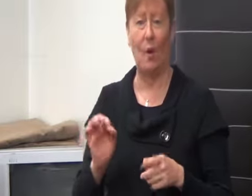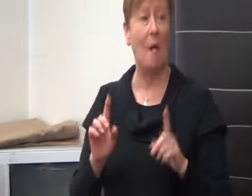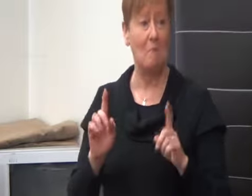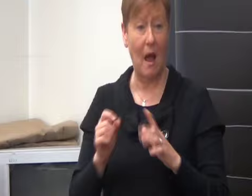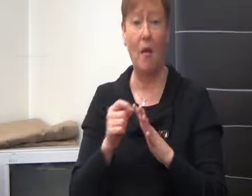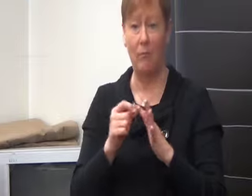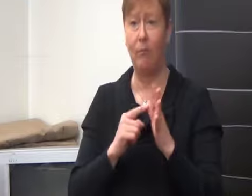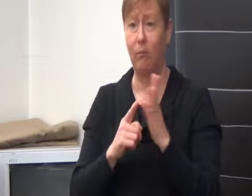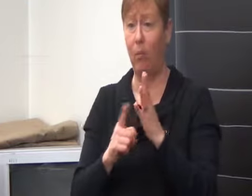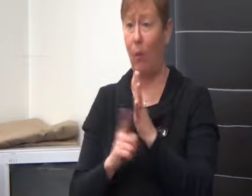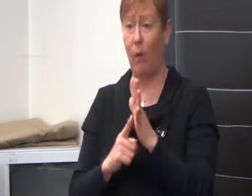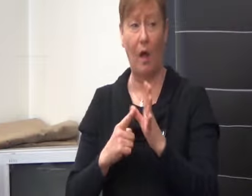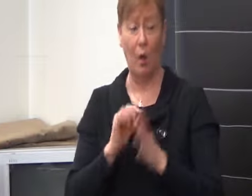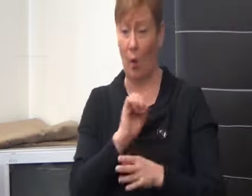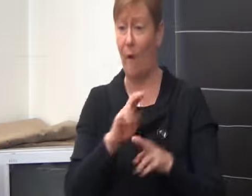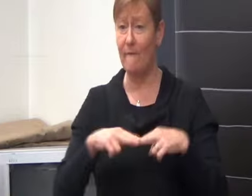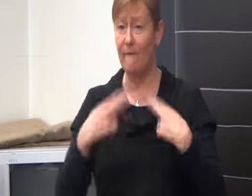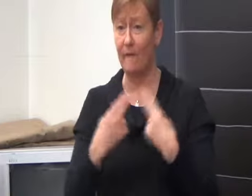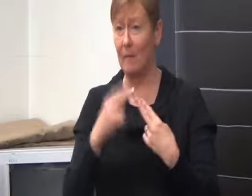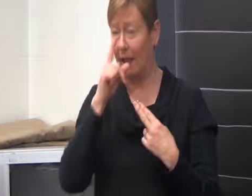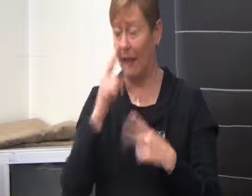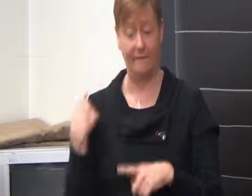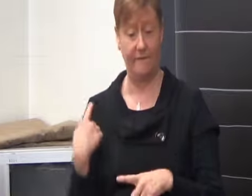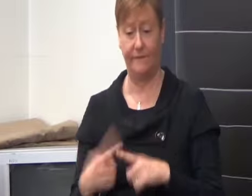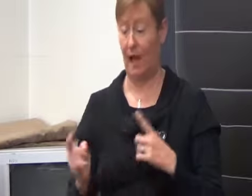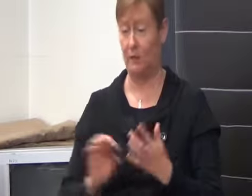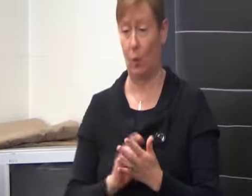and they are amazing. So fast!